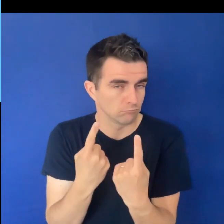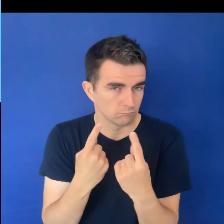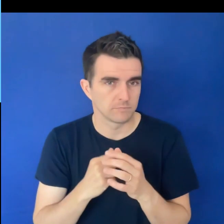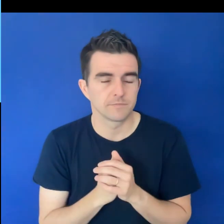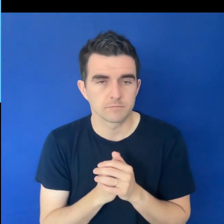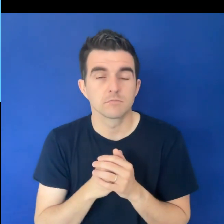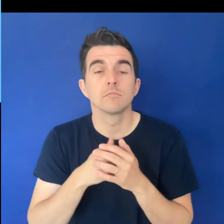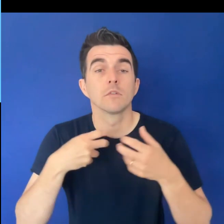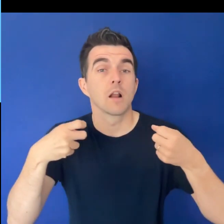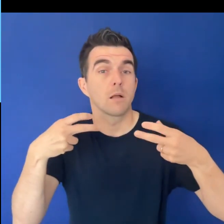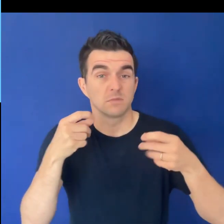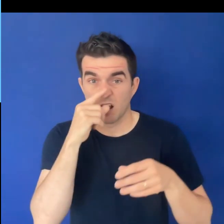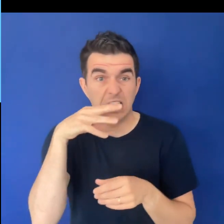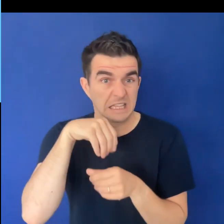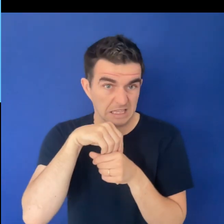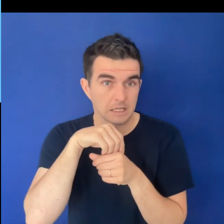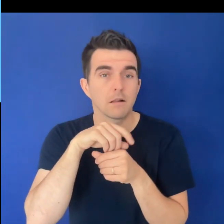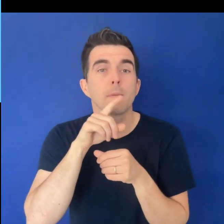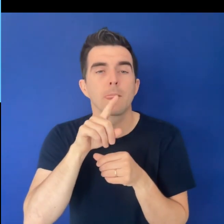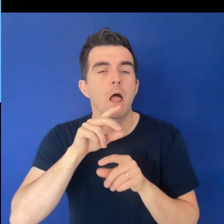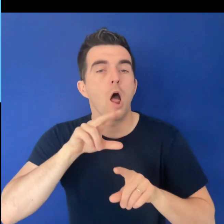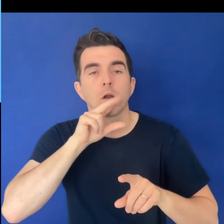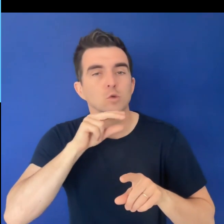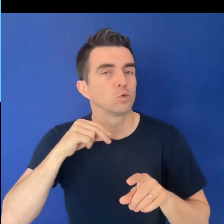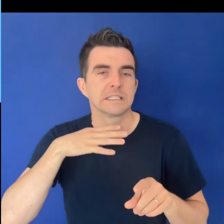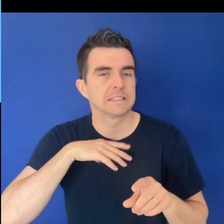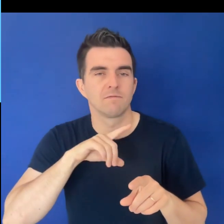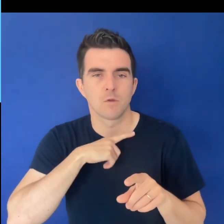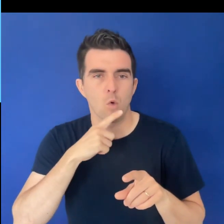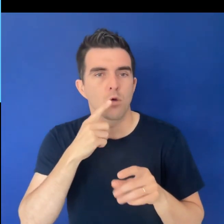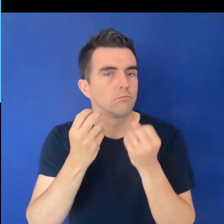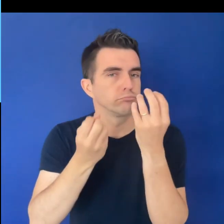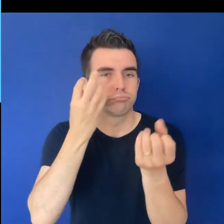Closed captions are also available, but audio is not required to play Videoverse.